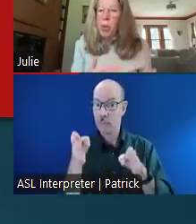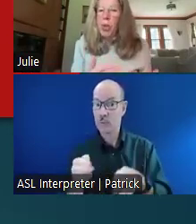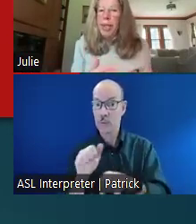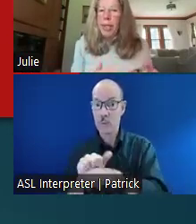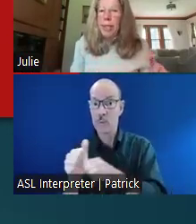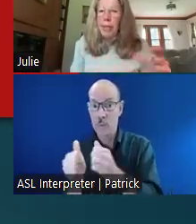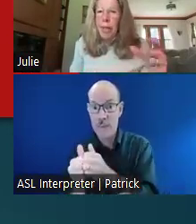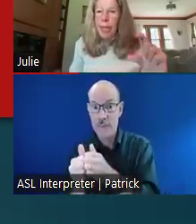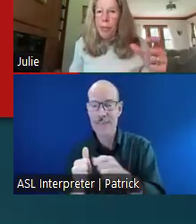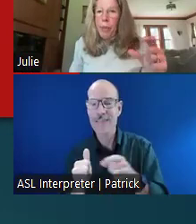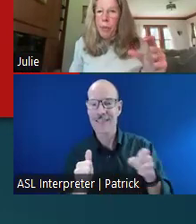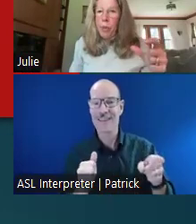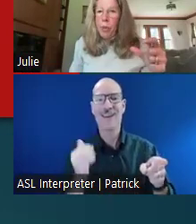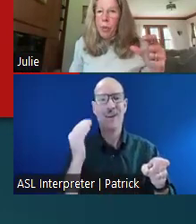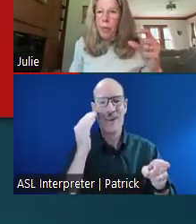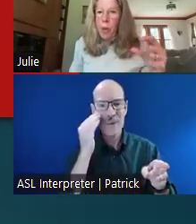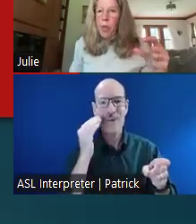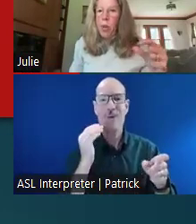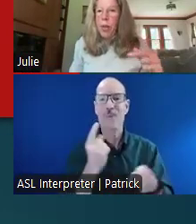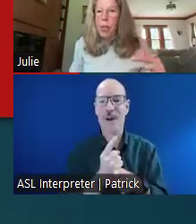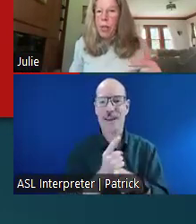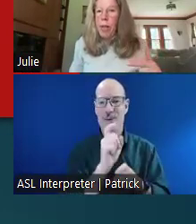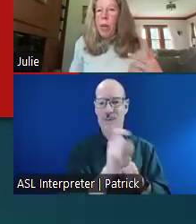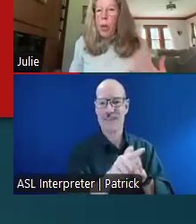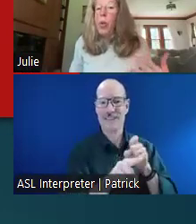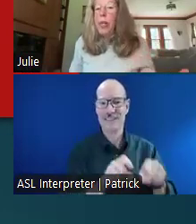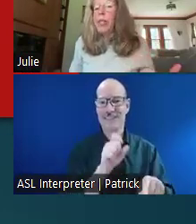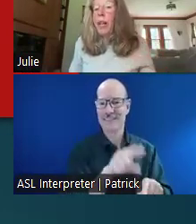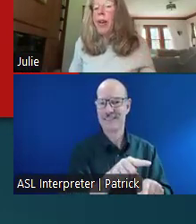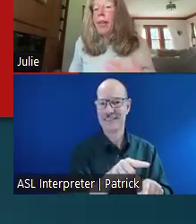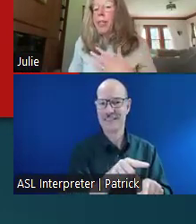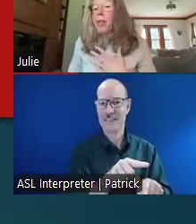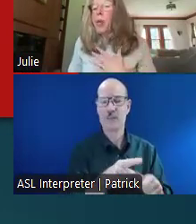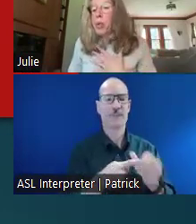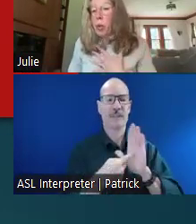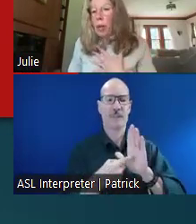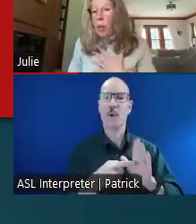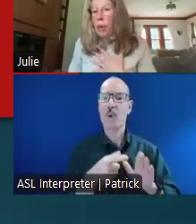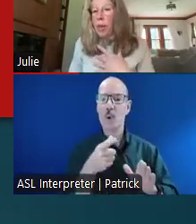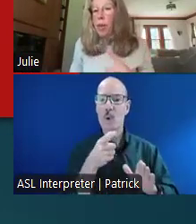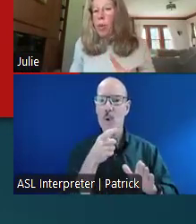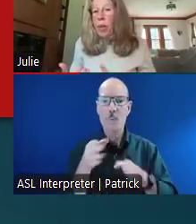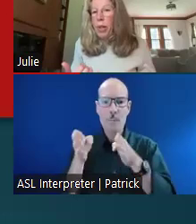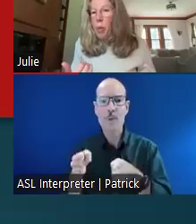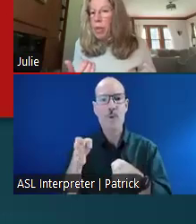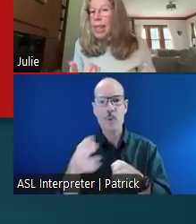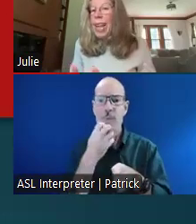And so the two things that I really get people to focus on is, who is the client?